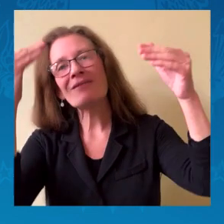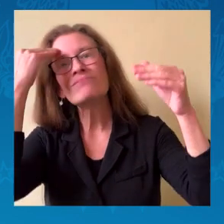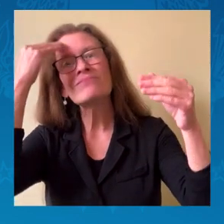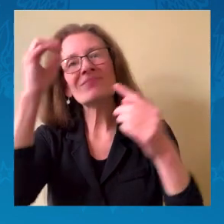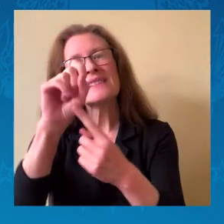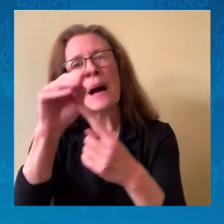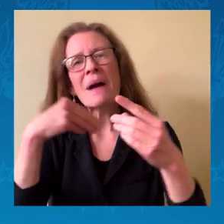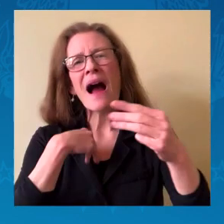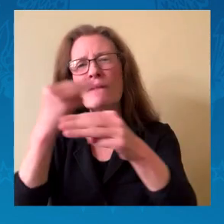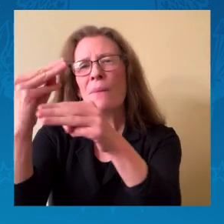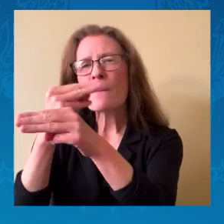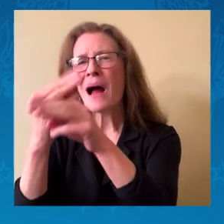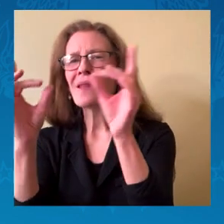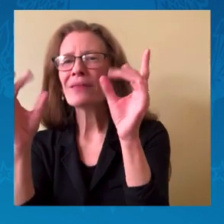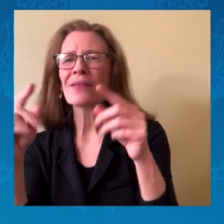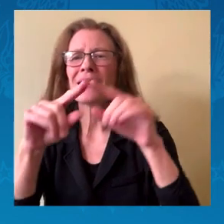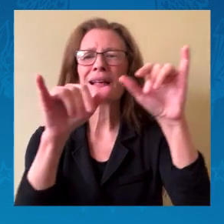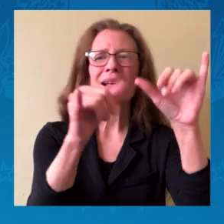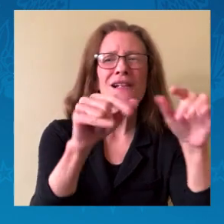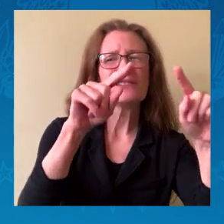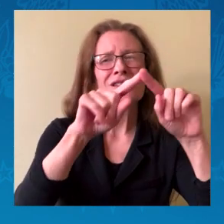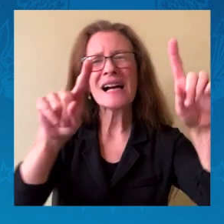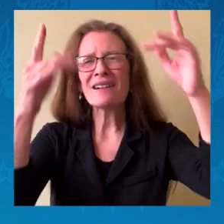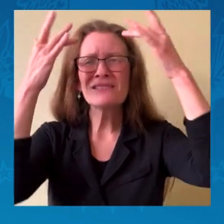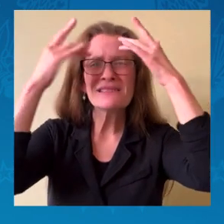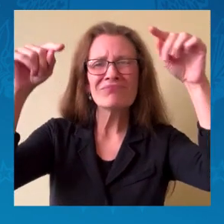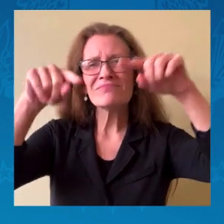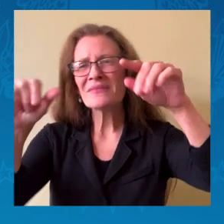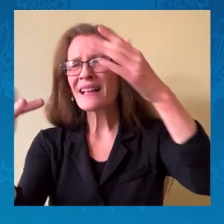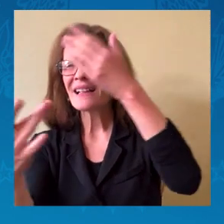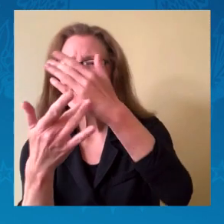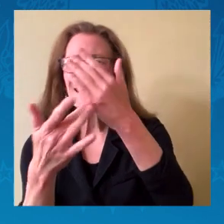marines, sailors, airmen and guardians to meet this priority